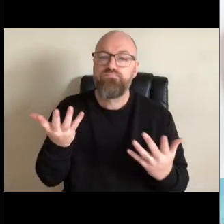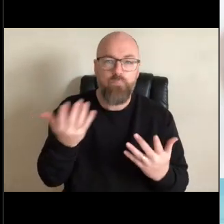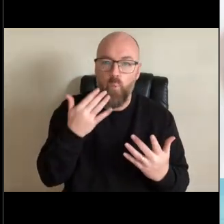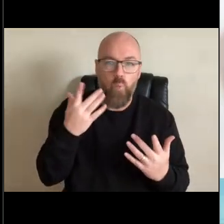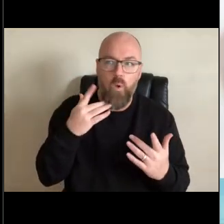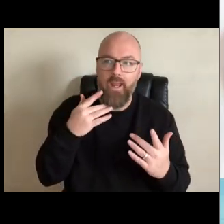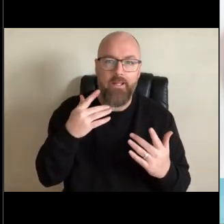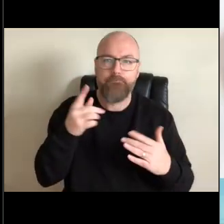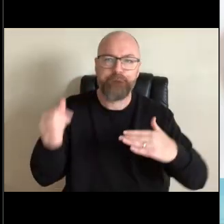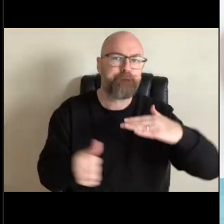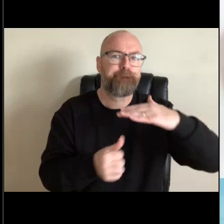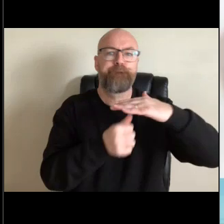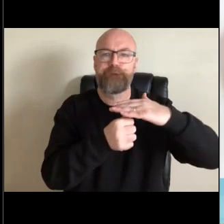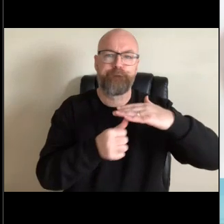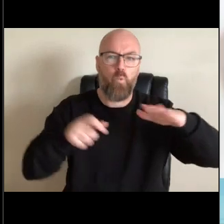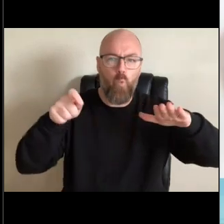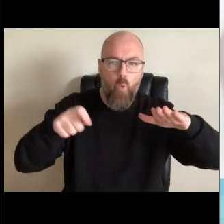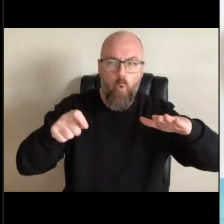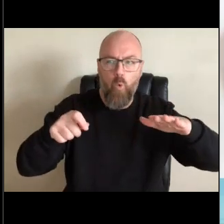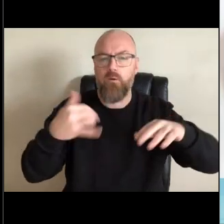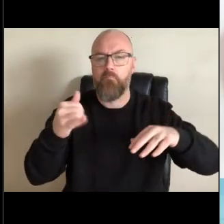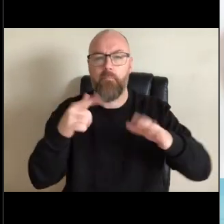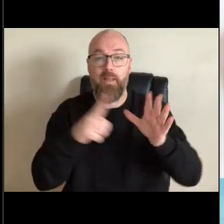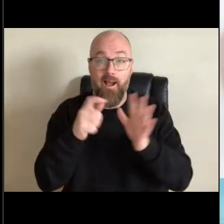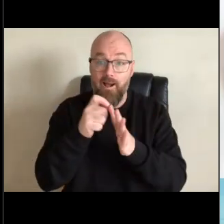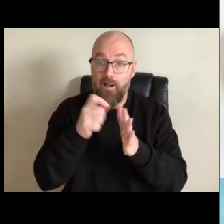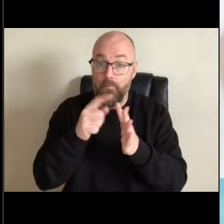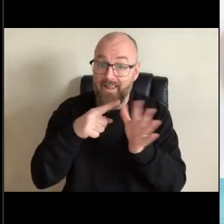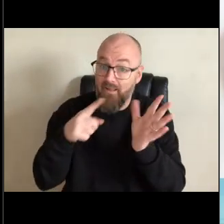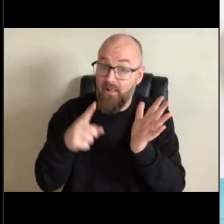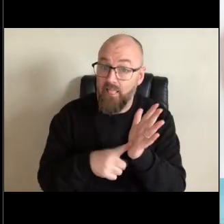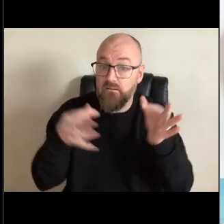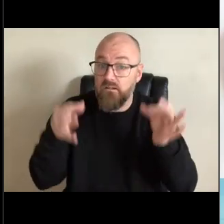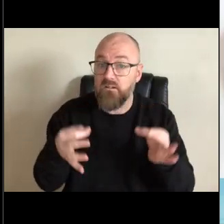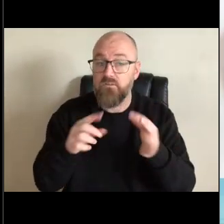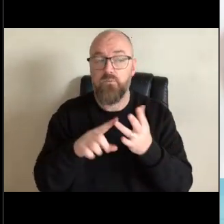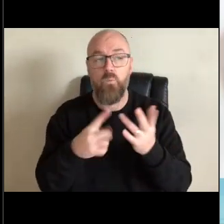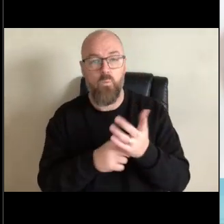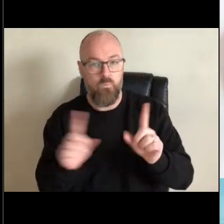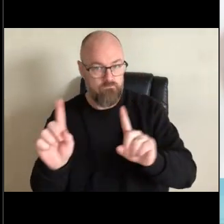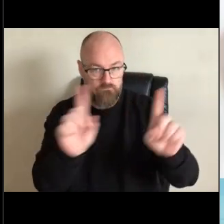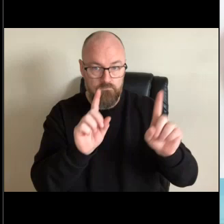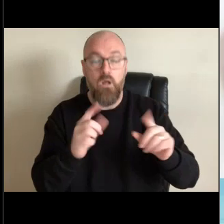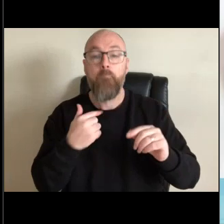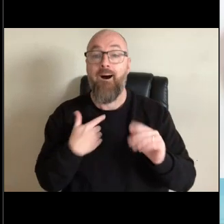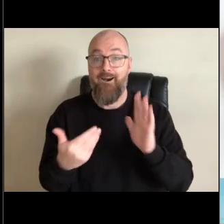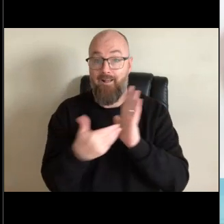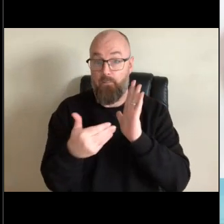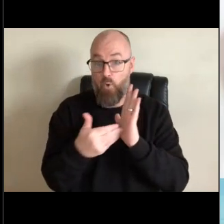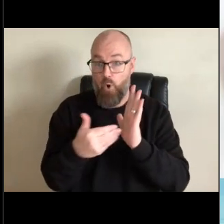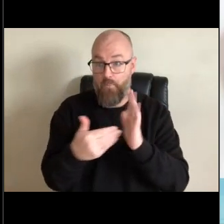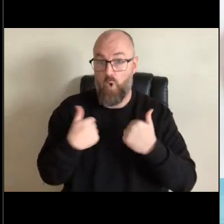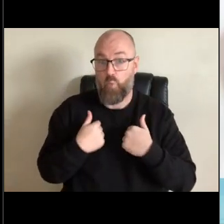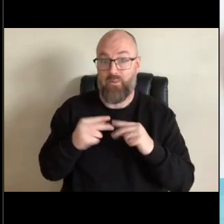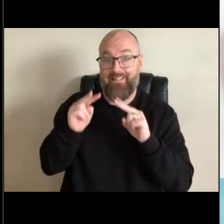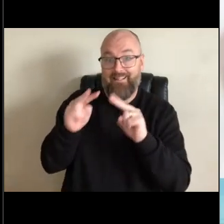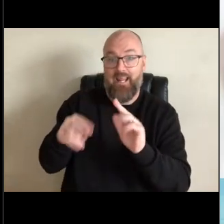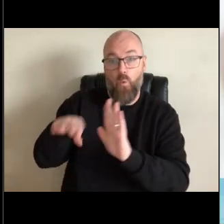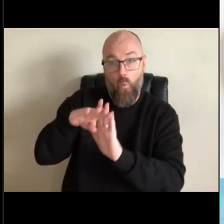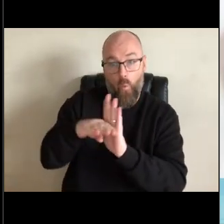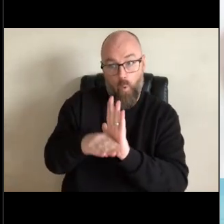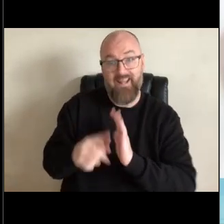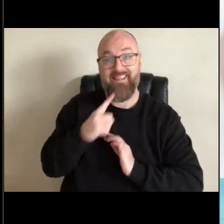so an appeal decision around that but currently um we're seeing orders that do mention sole and joint